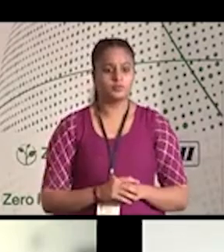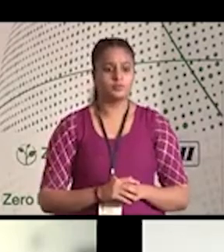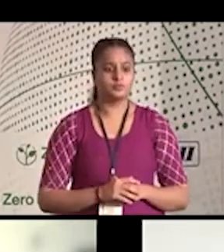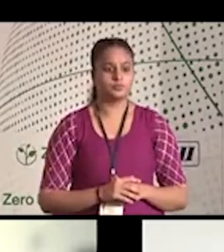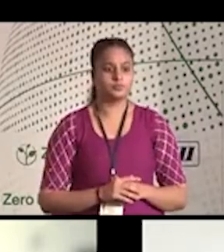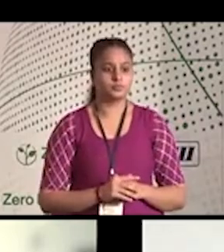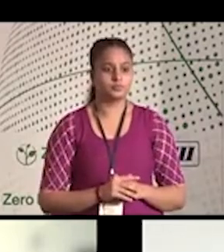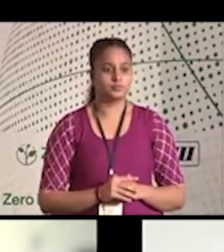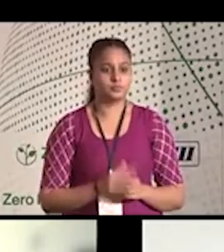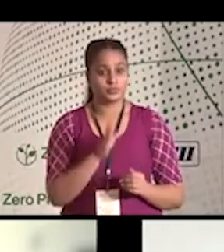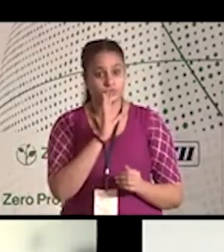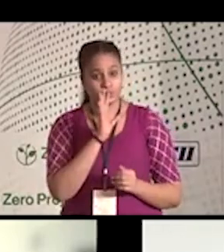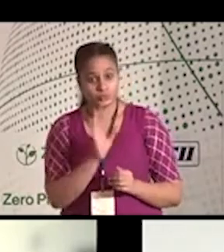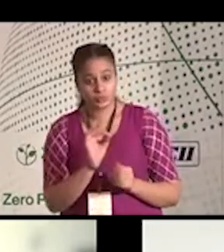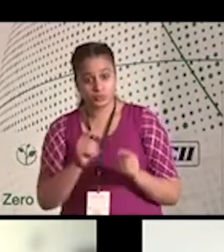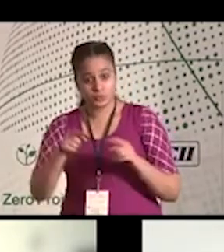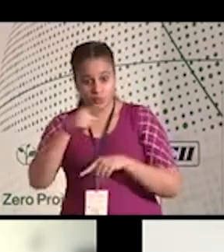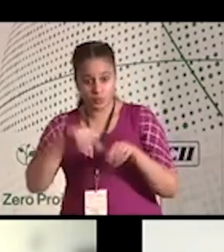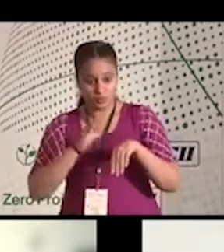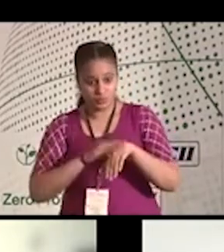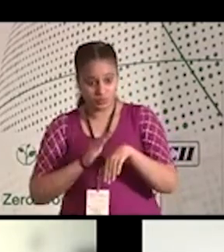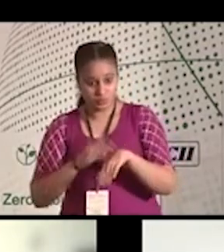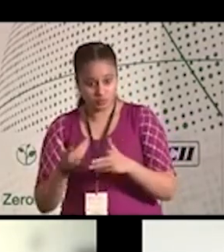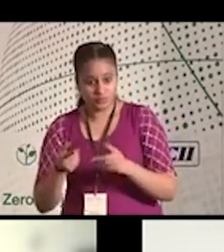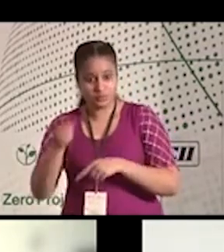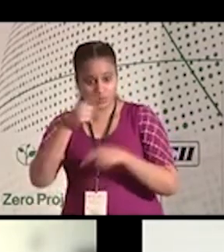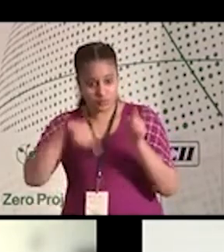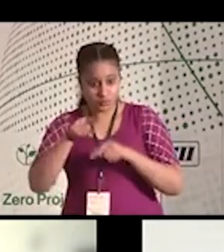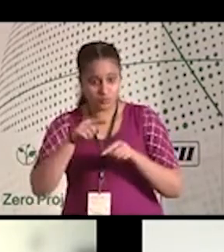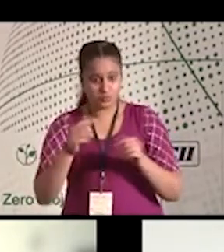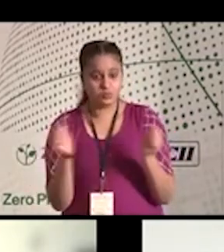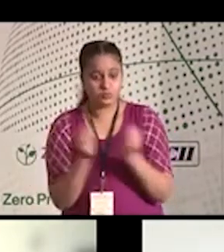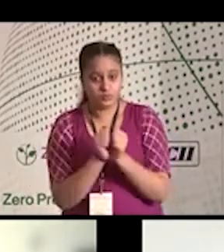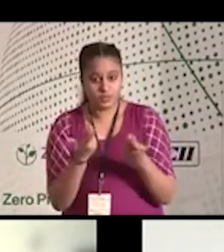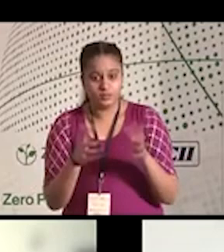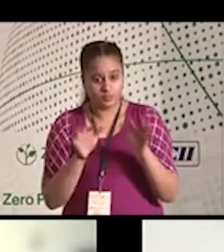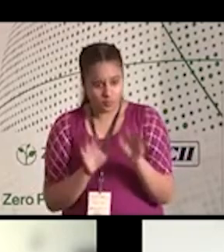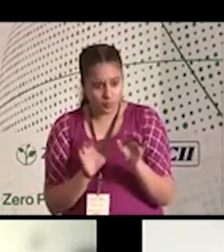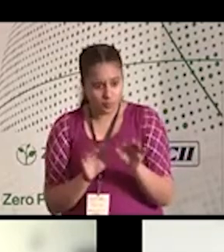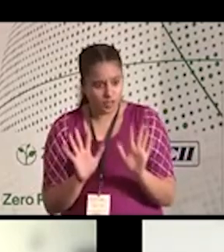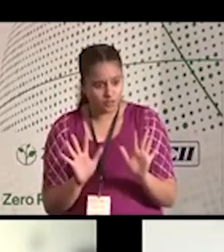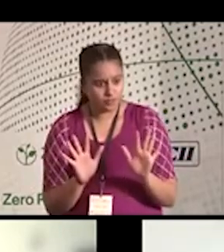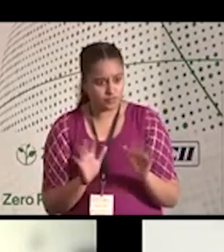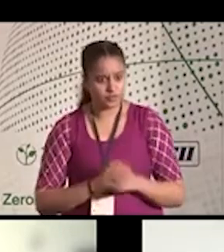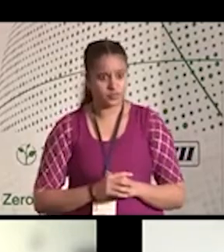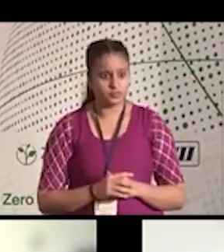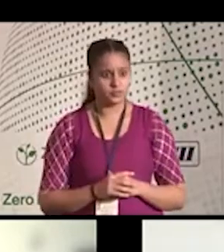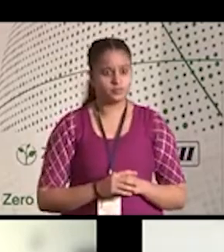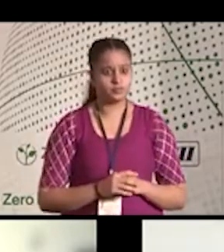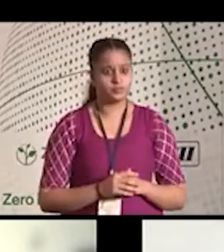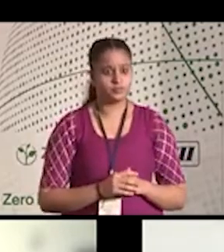I mean, that's your experience is you hired a guy six months ago. Look at a dog. I mean, come on. You know, if you haven't hired anybody,